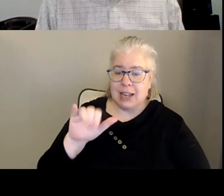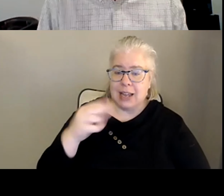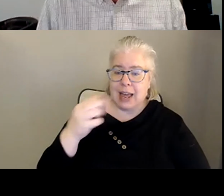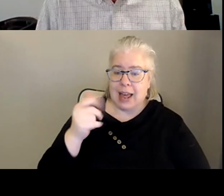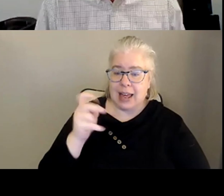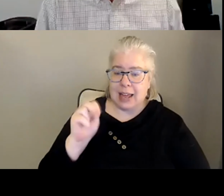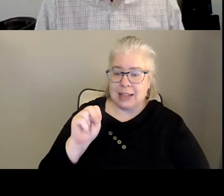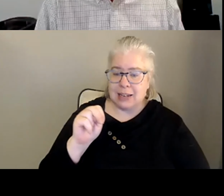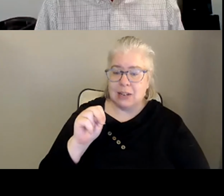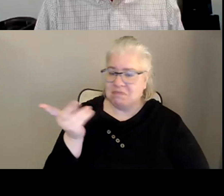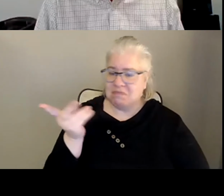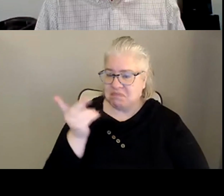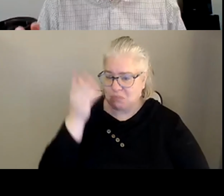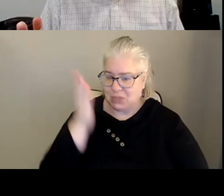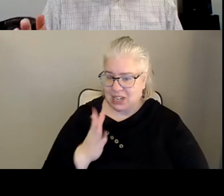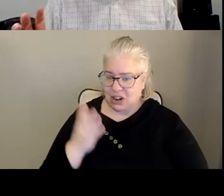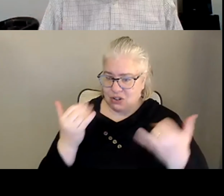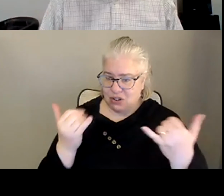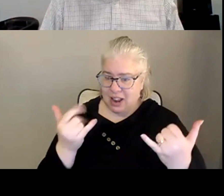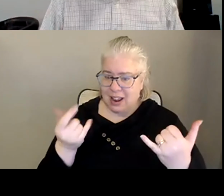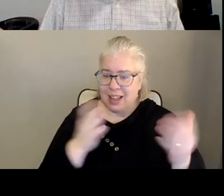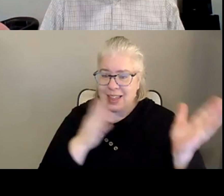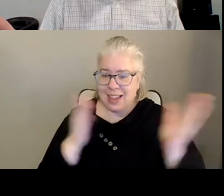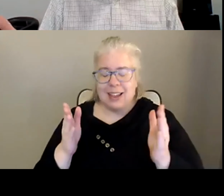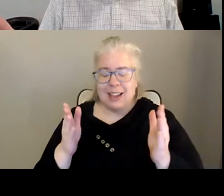And then was it magnificent, Rebecca Buchan?